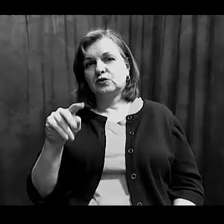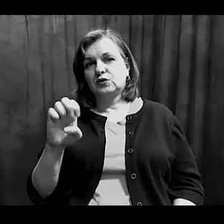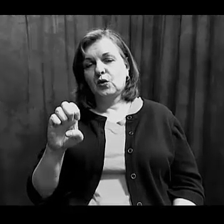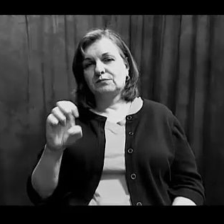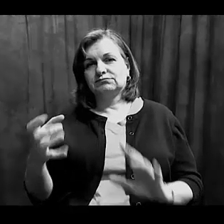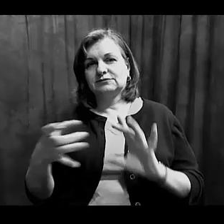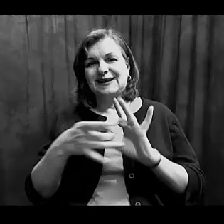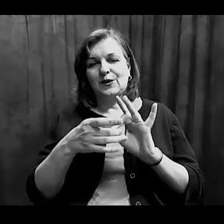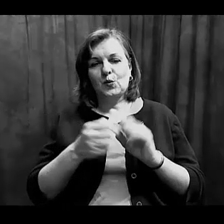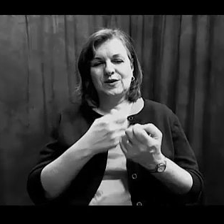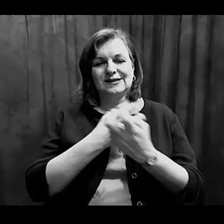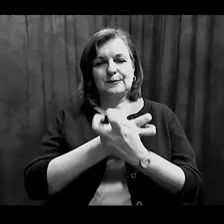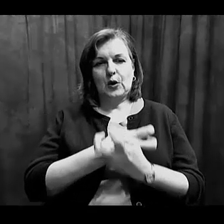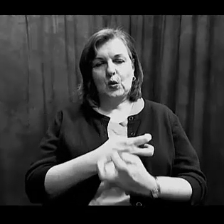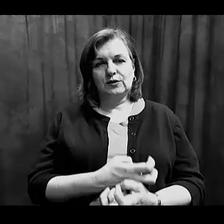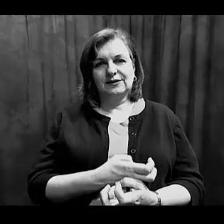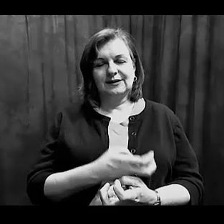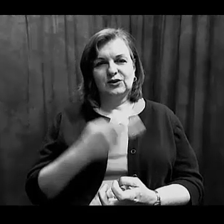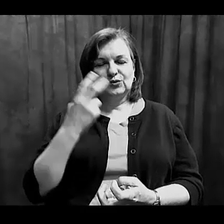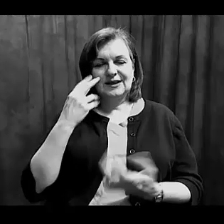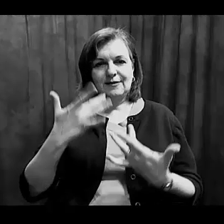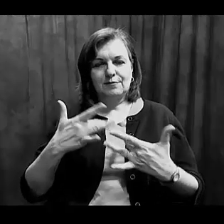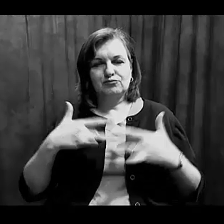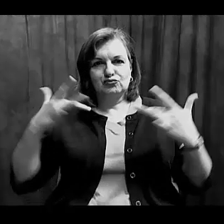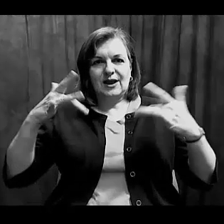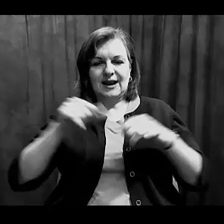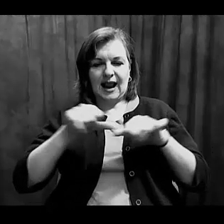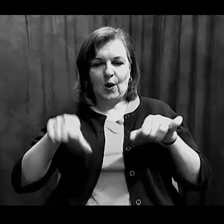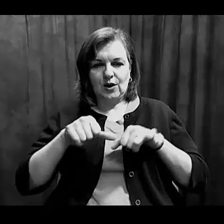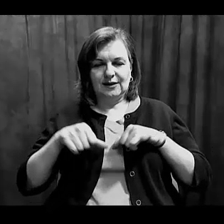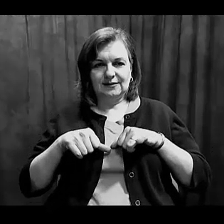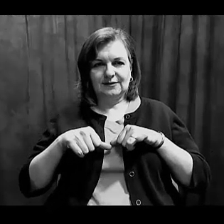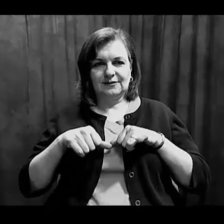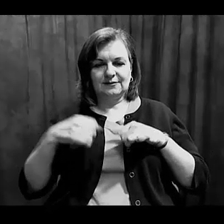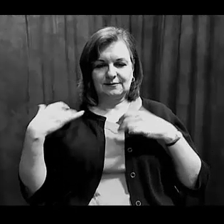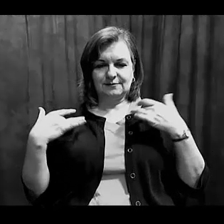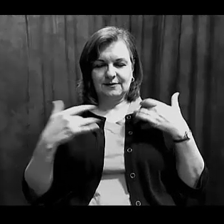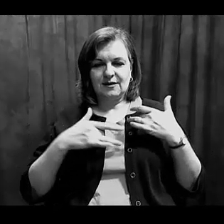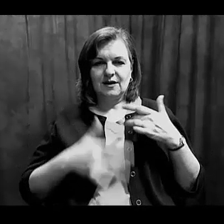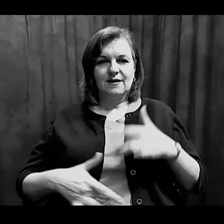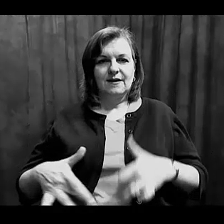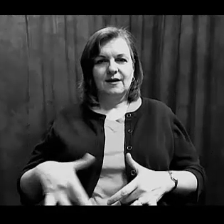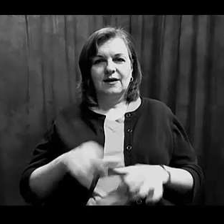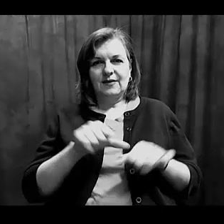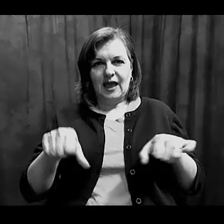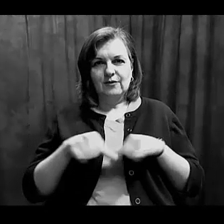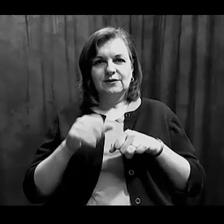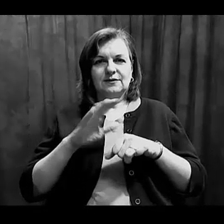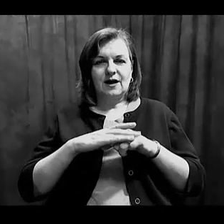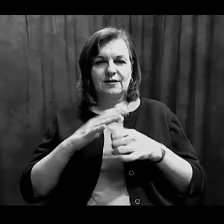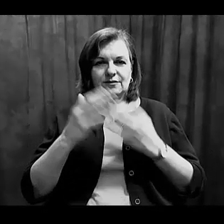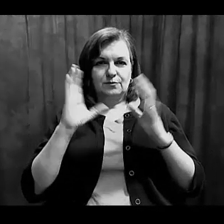it's looking at skeletal structures so you see the bright areas - these very bright spaces